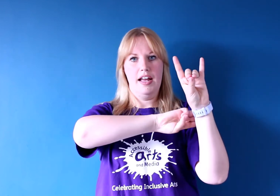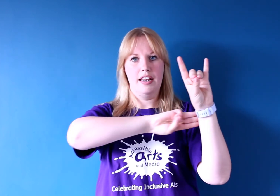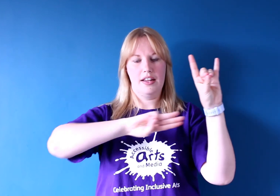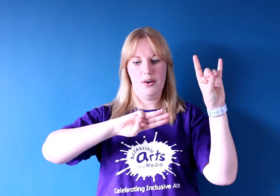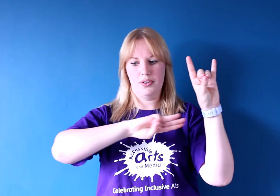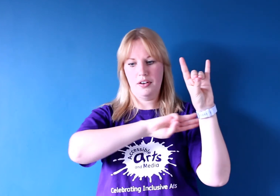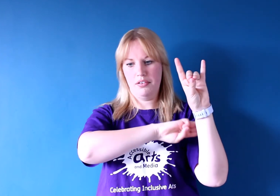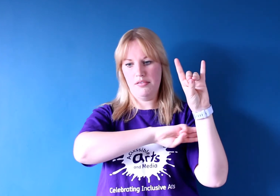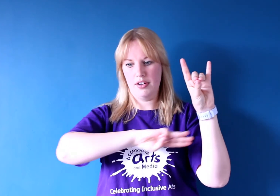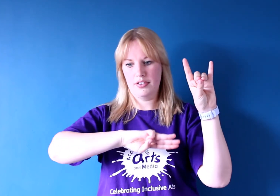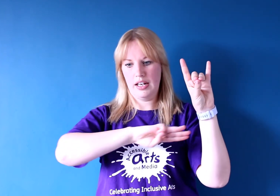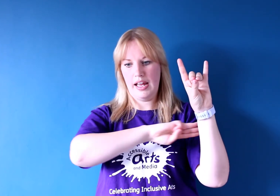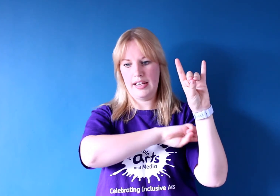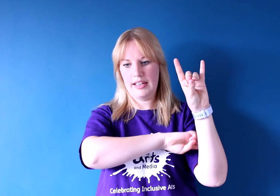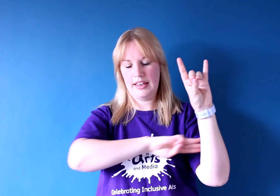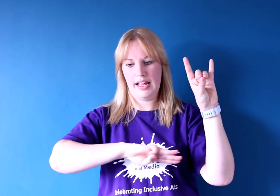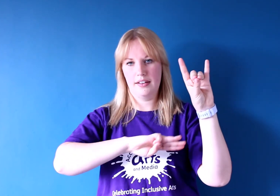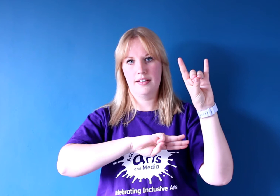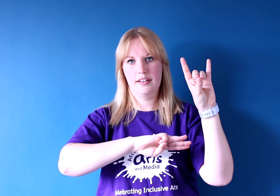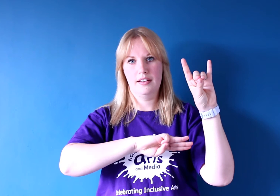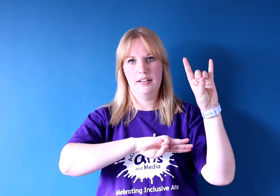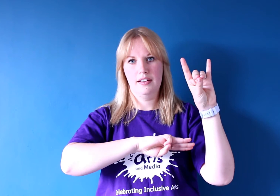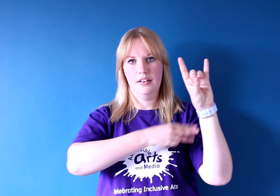and it goes across like that.